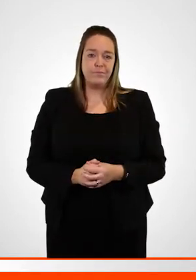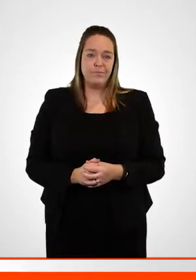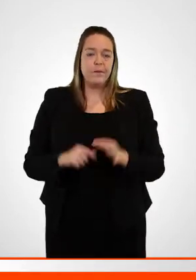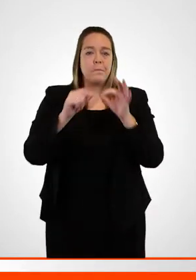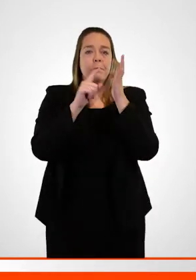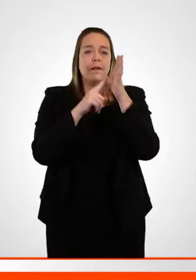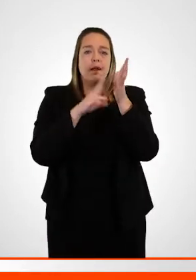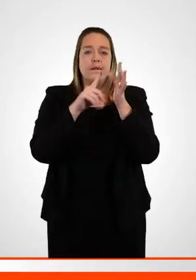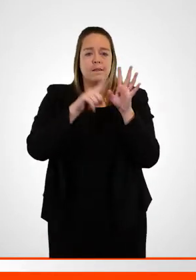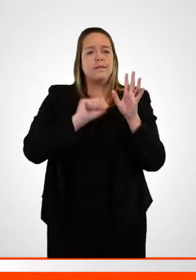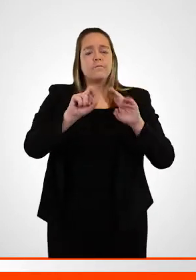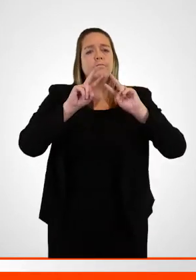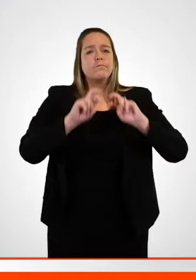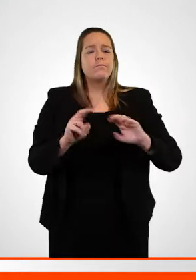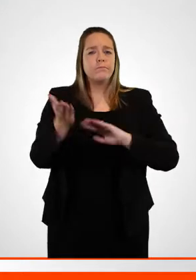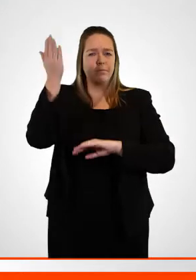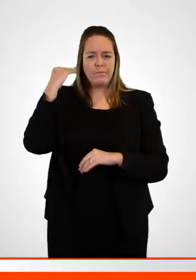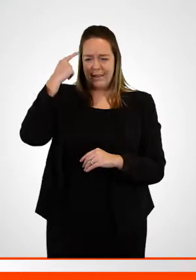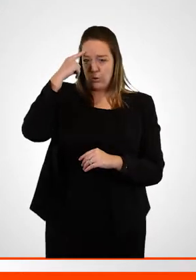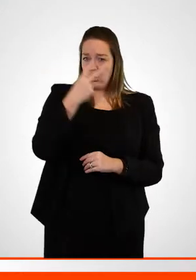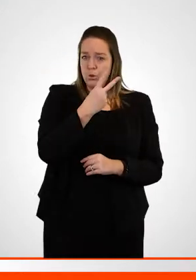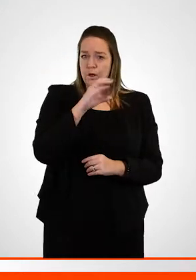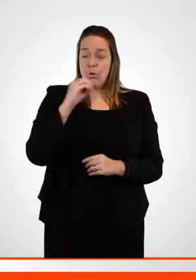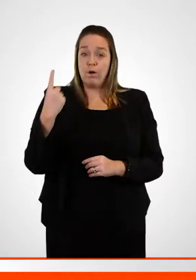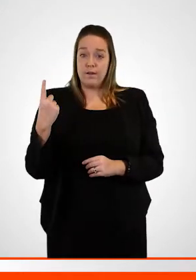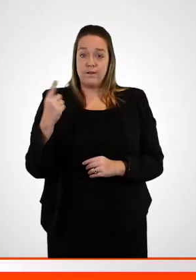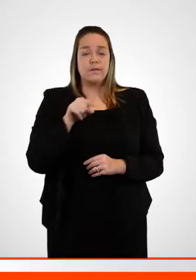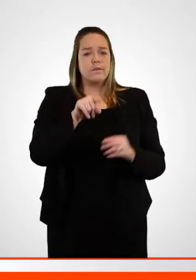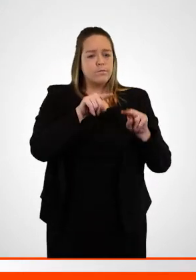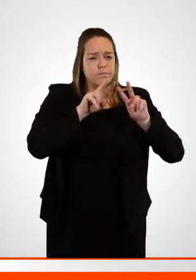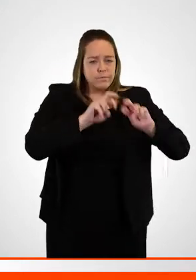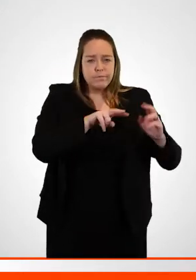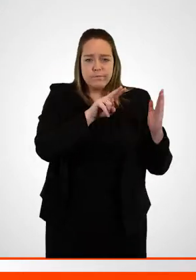And Blamey did a study back in I think it was 2001 where he looked at children,